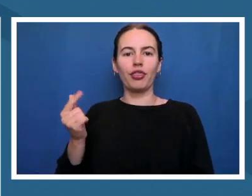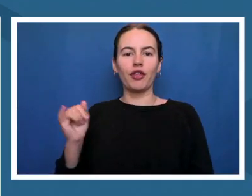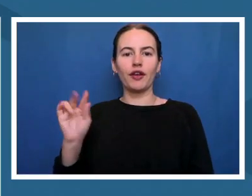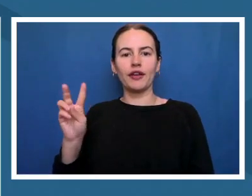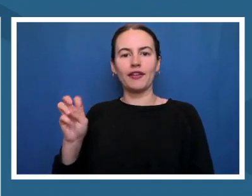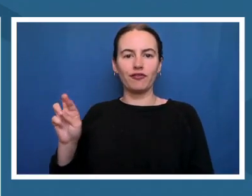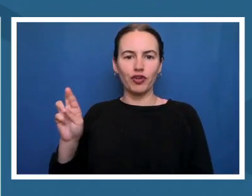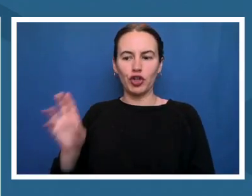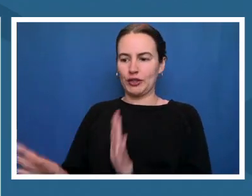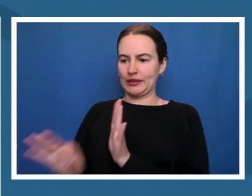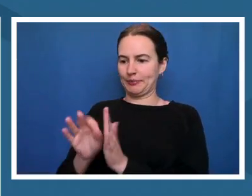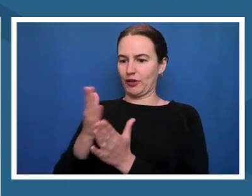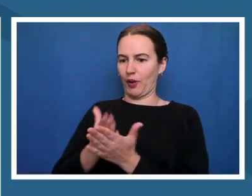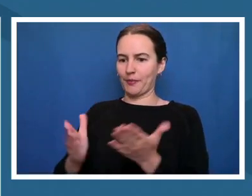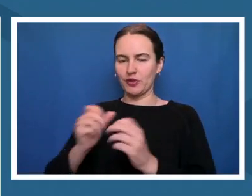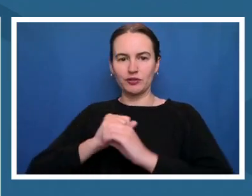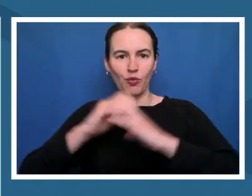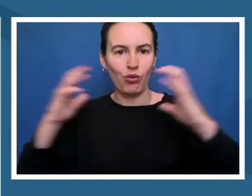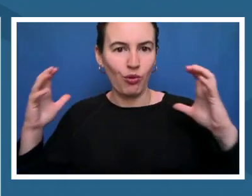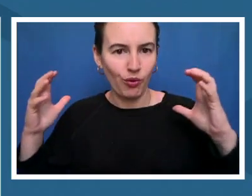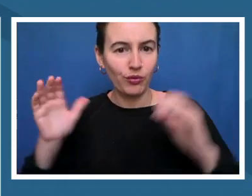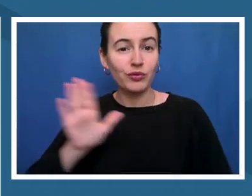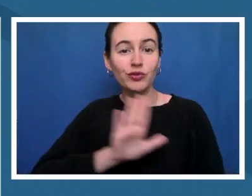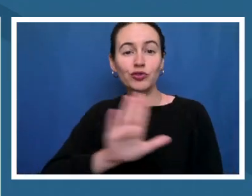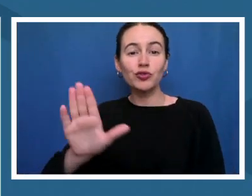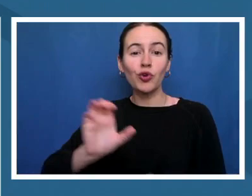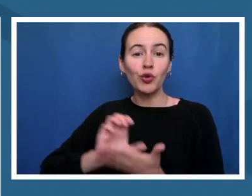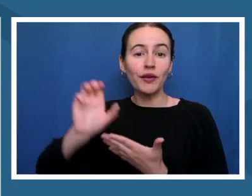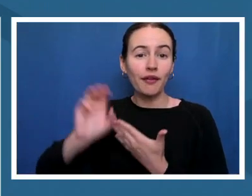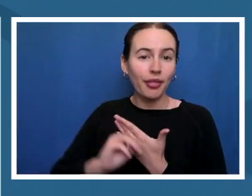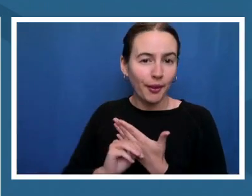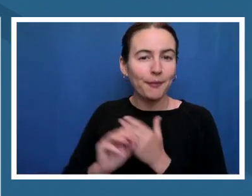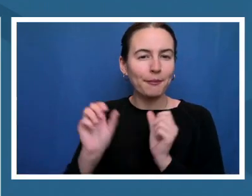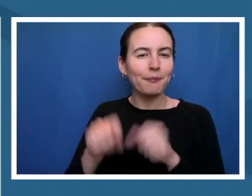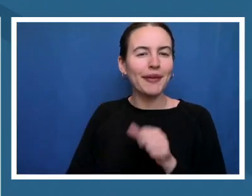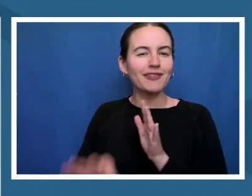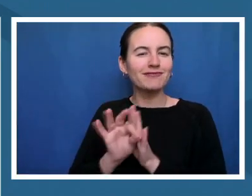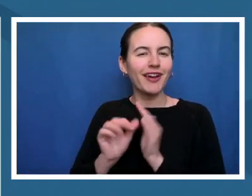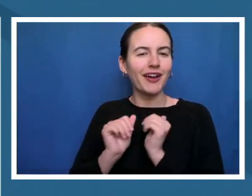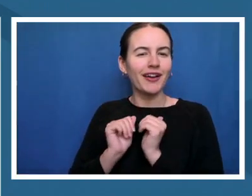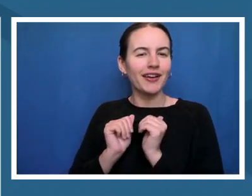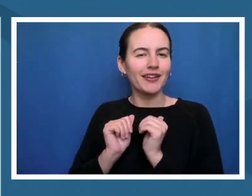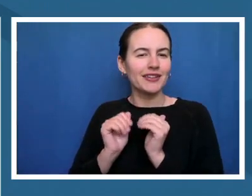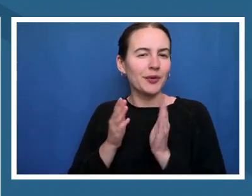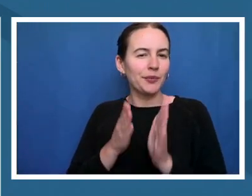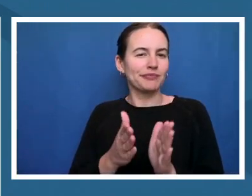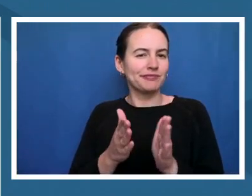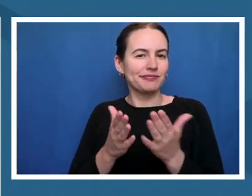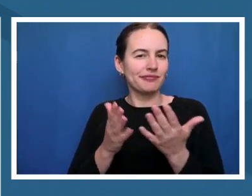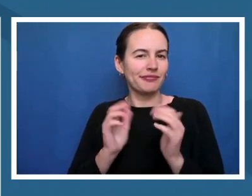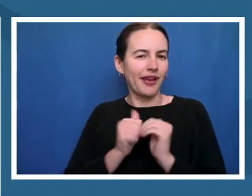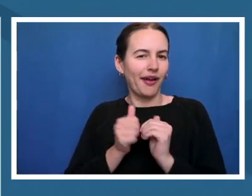curriculum is you can find those different intersections which are great and then